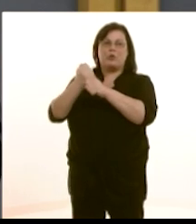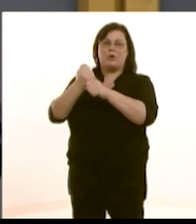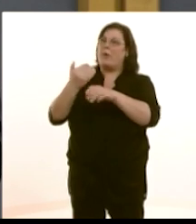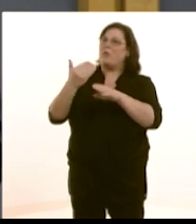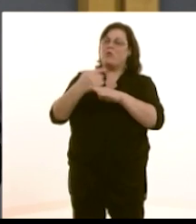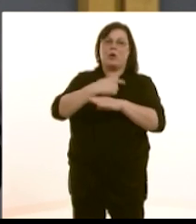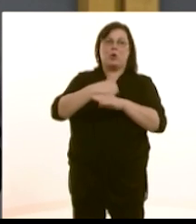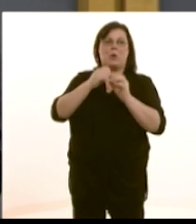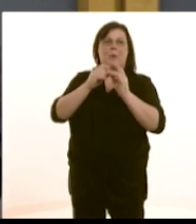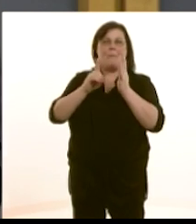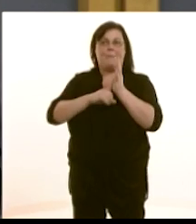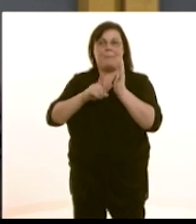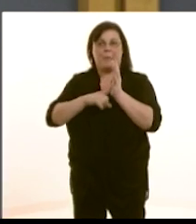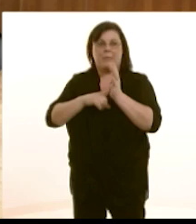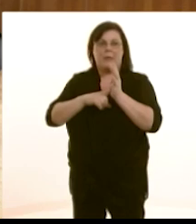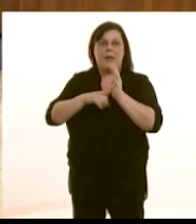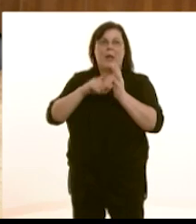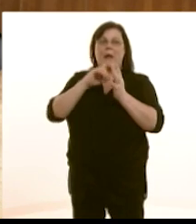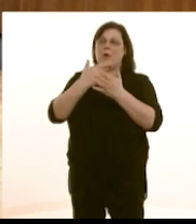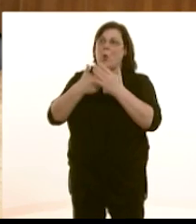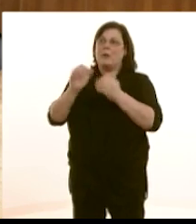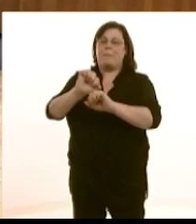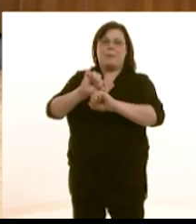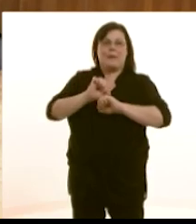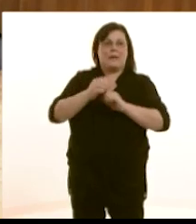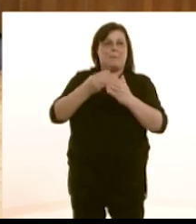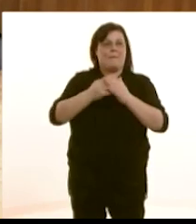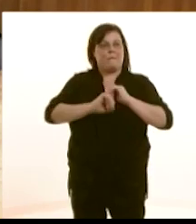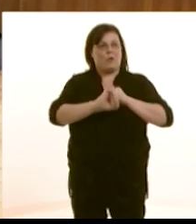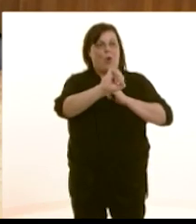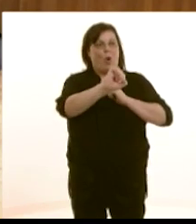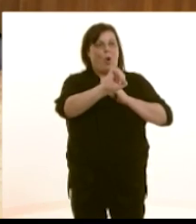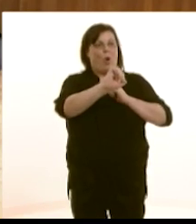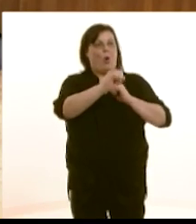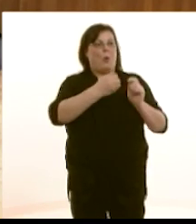the money for your own Labour Party. Carwyn Jones: The whole point of the Trade